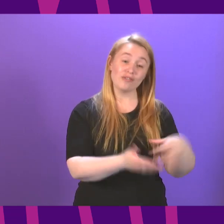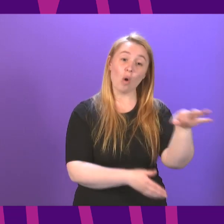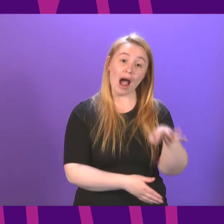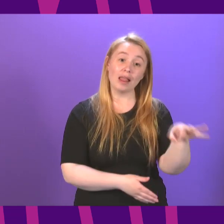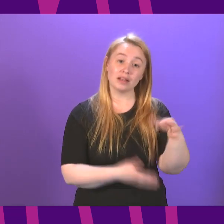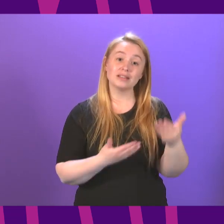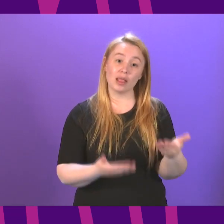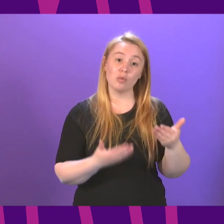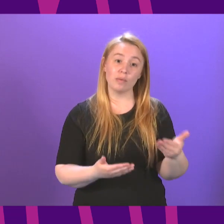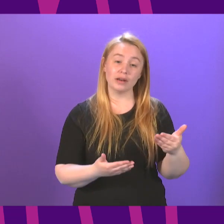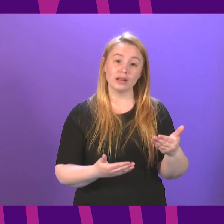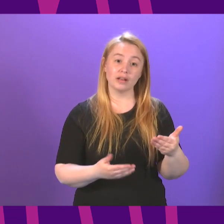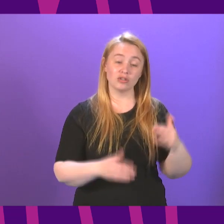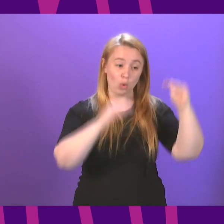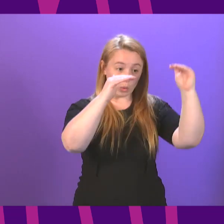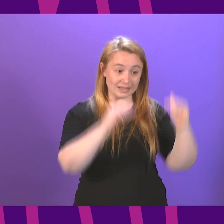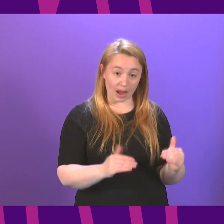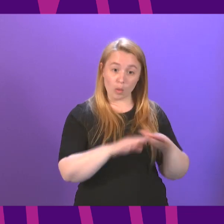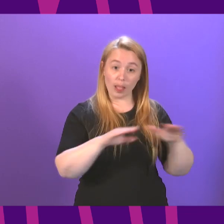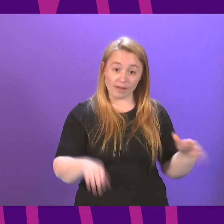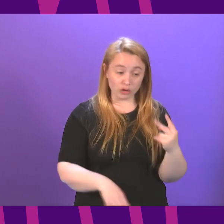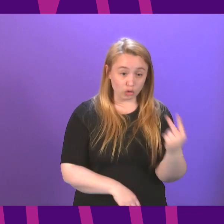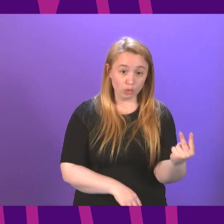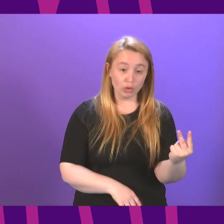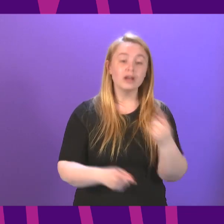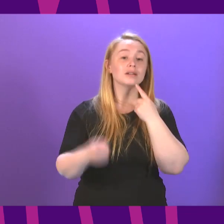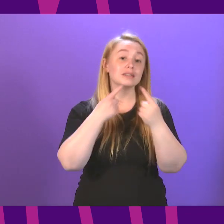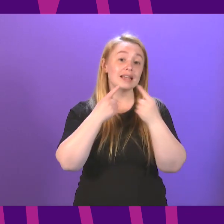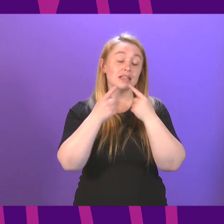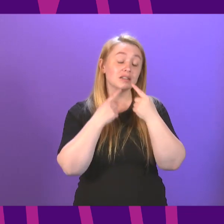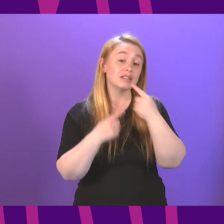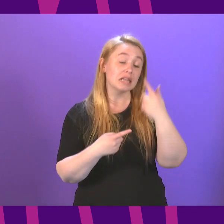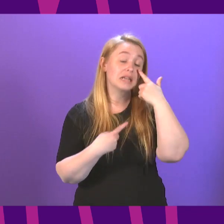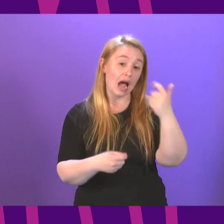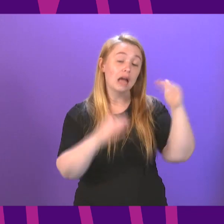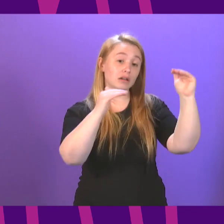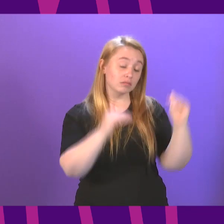about going down a level, as the data at the moment would justify, and opening up their